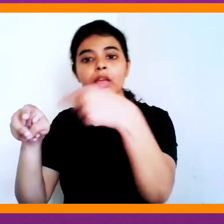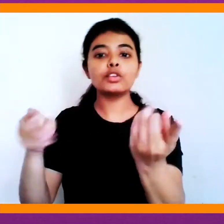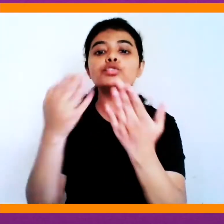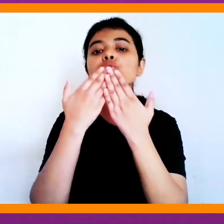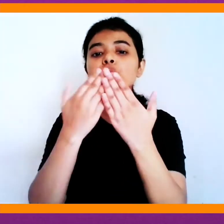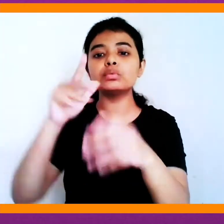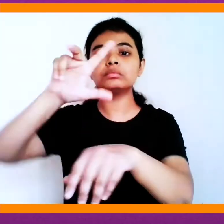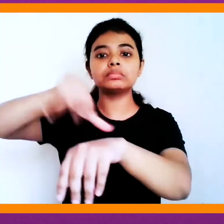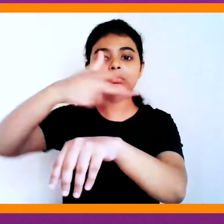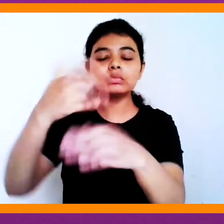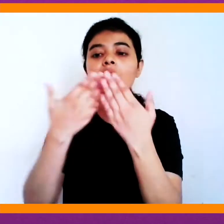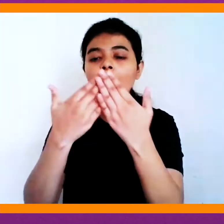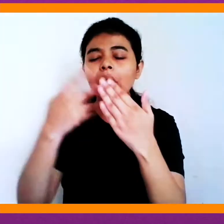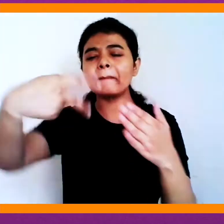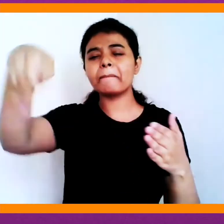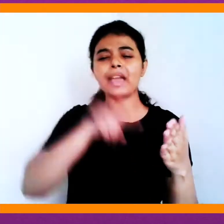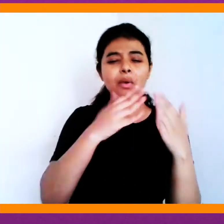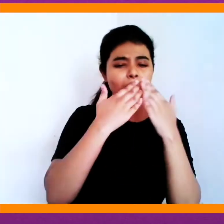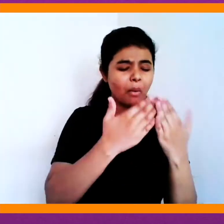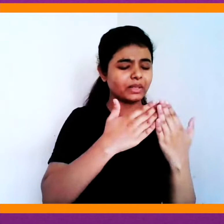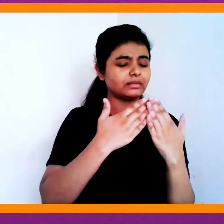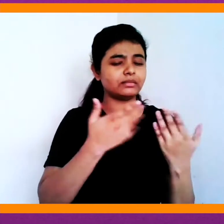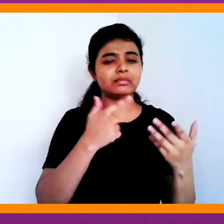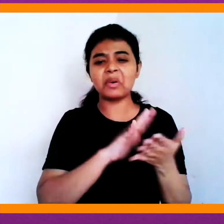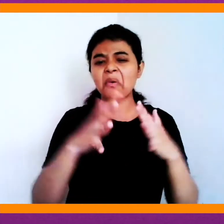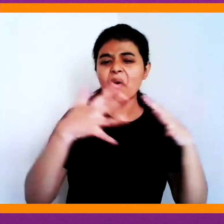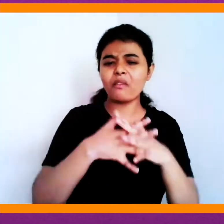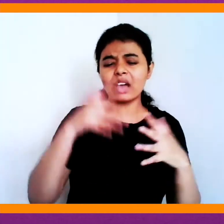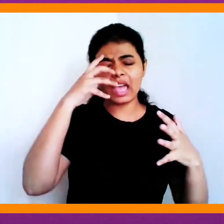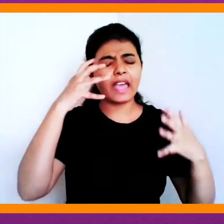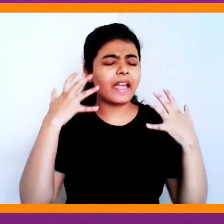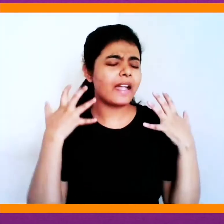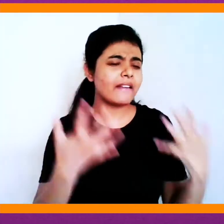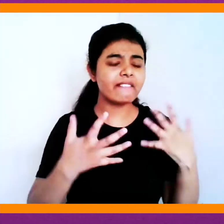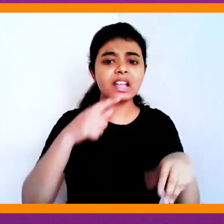and classes study for eight hours a day in school again come back for more tuitions more homework